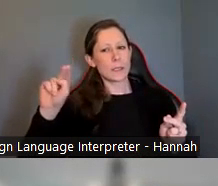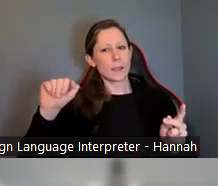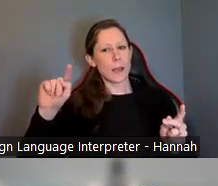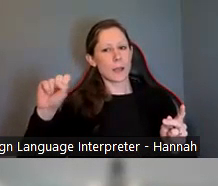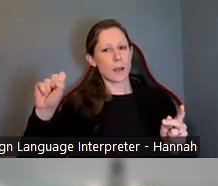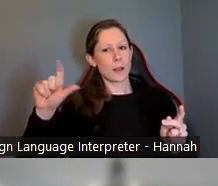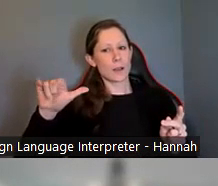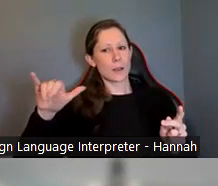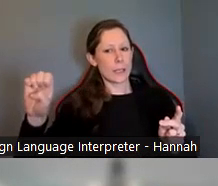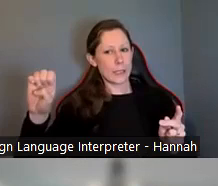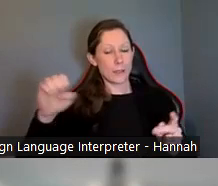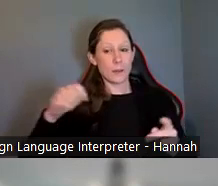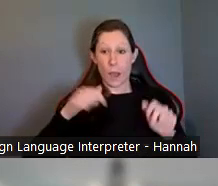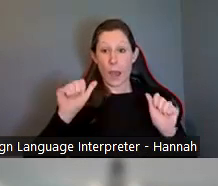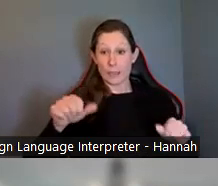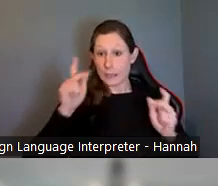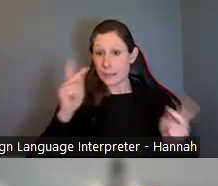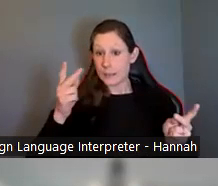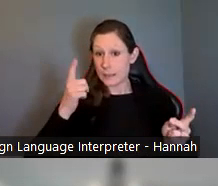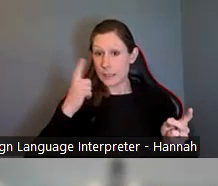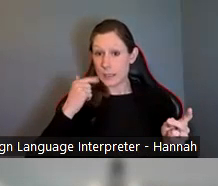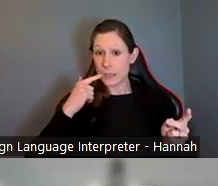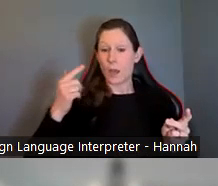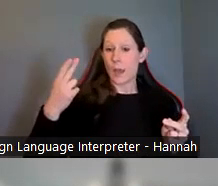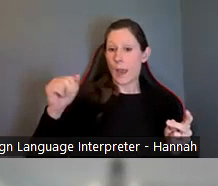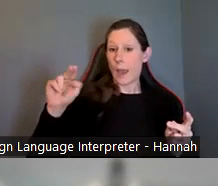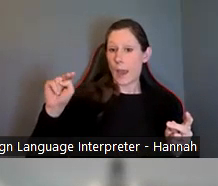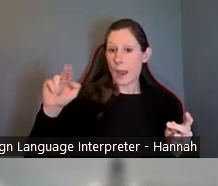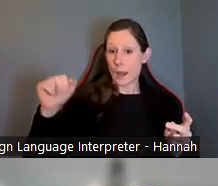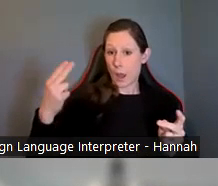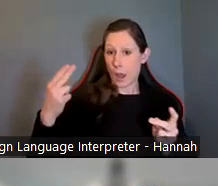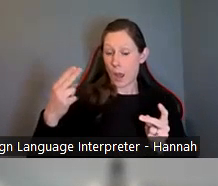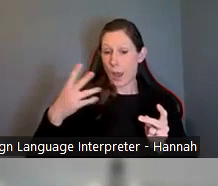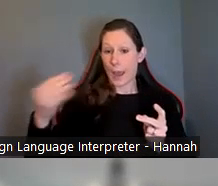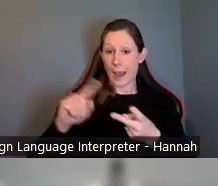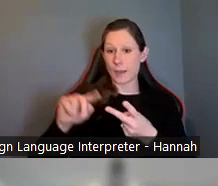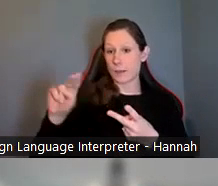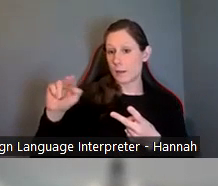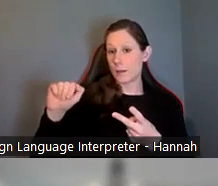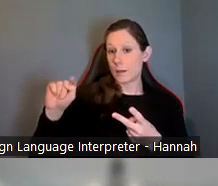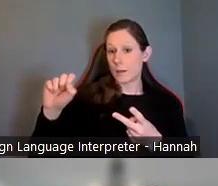I can see Hannah and Natasha, but I'm getting word that no one else is seeing